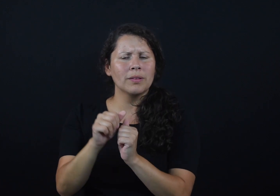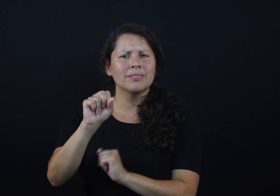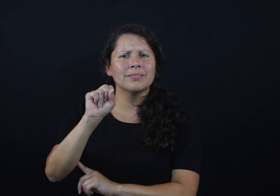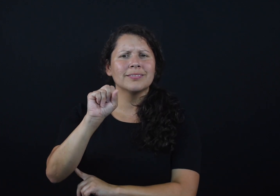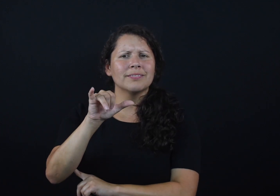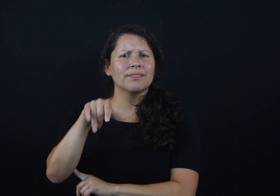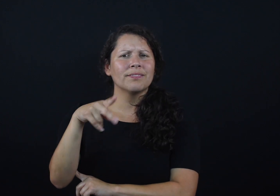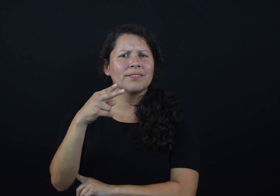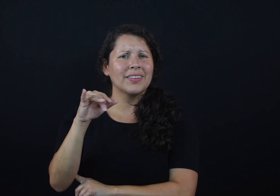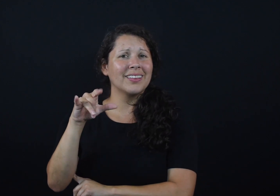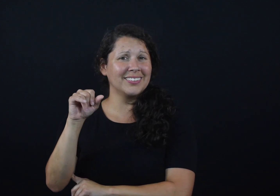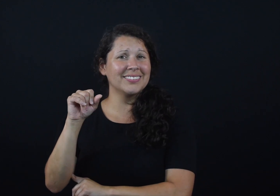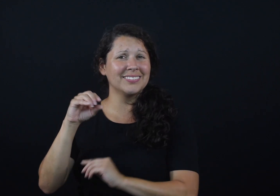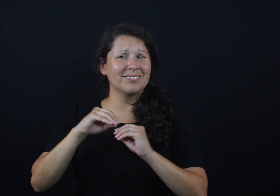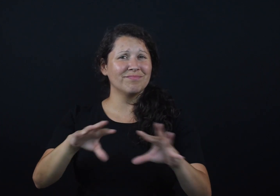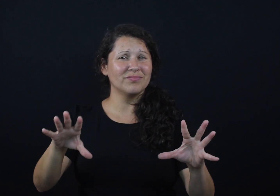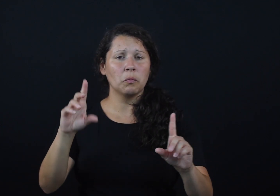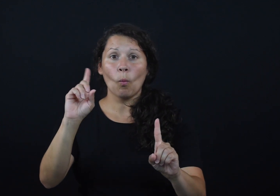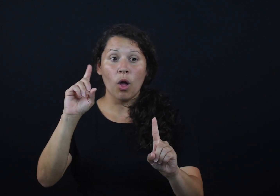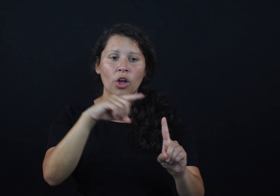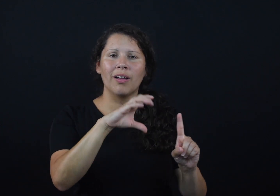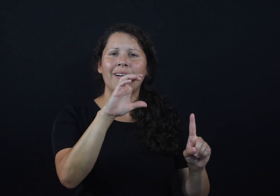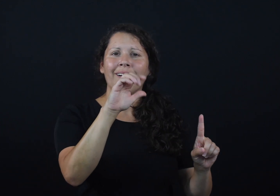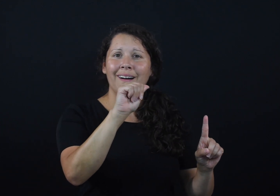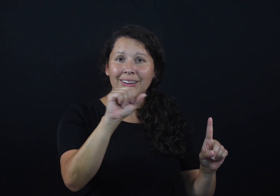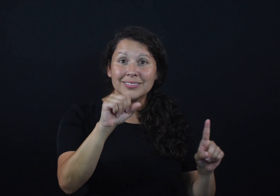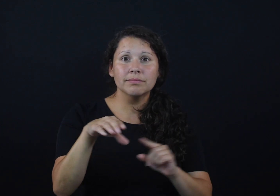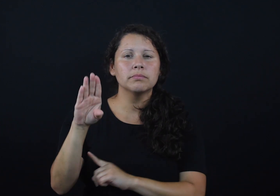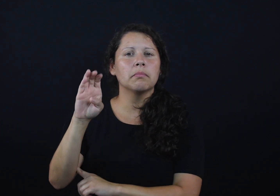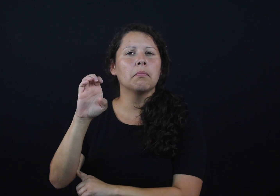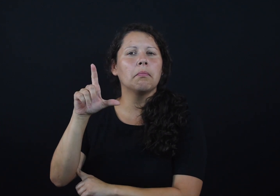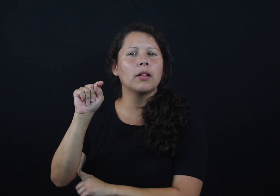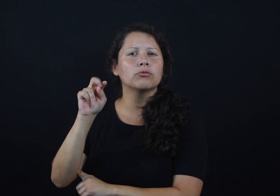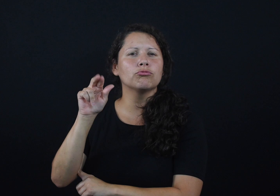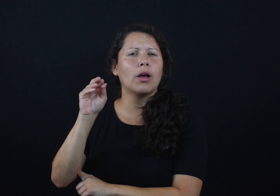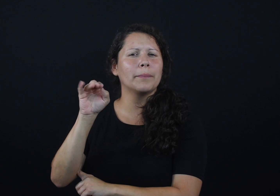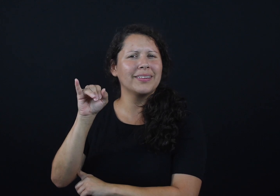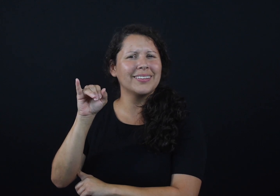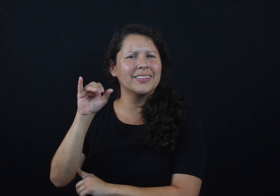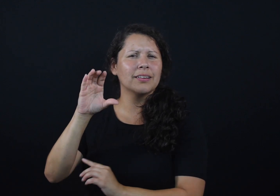in Cass and Beltrami Counties continued through 2020.